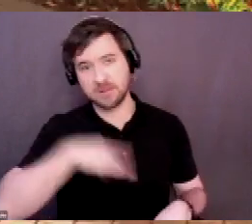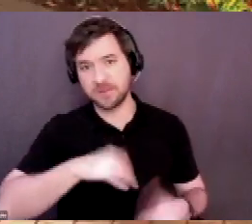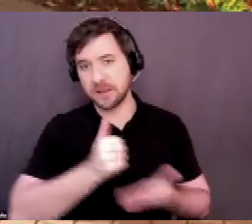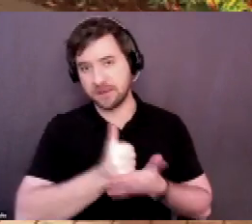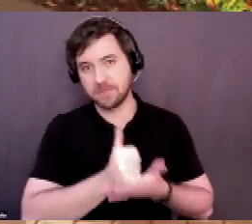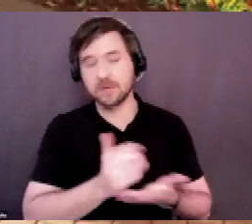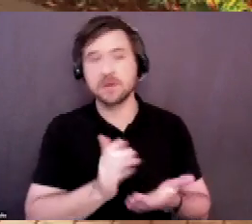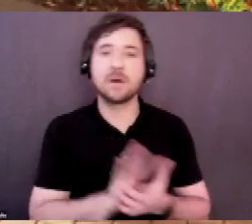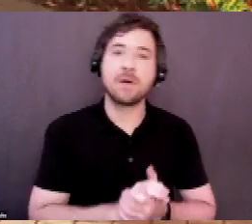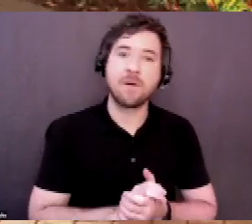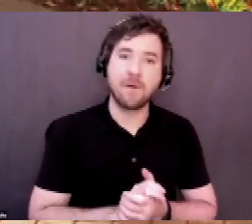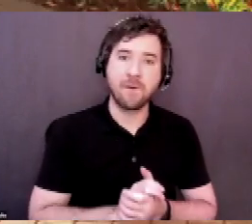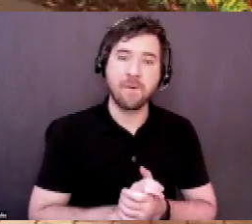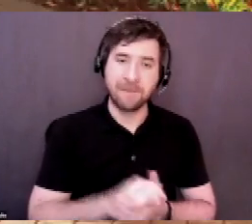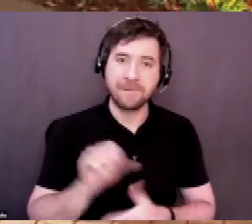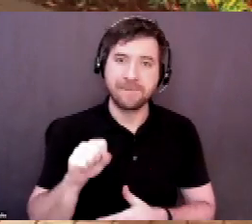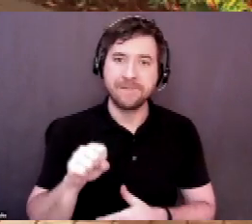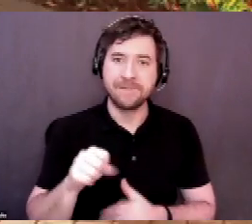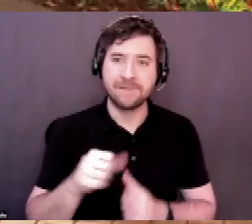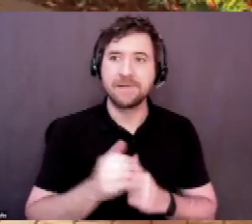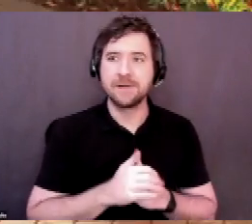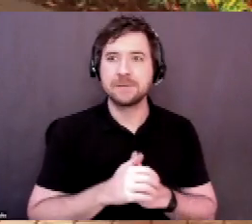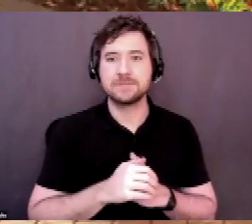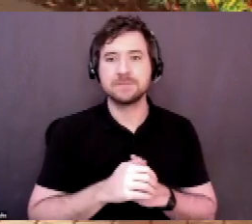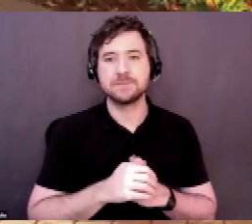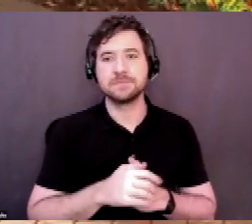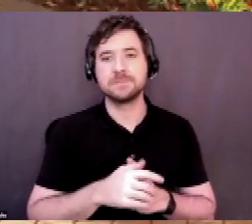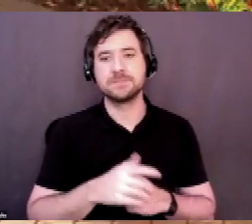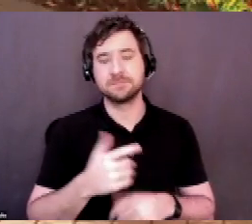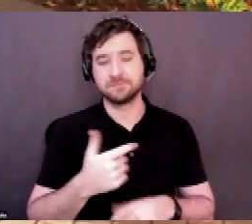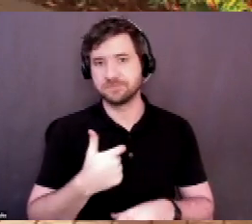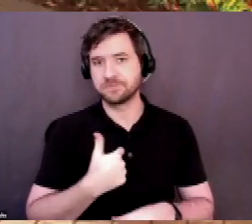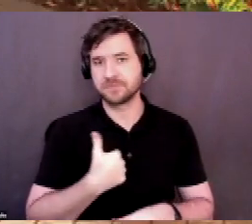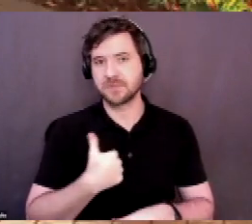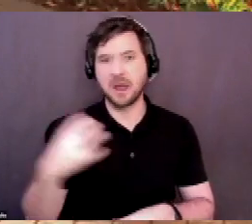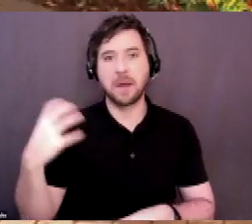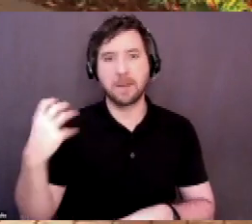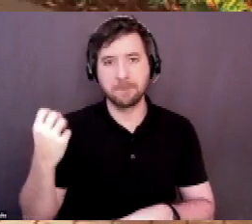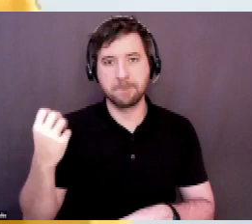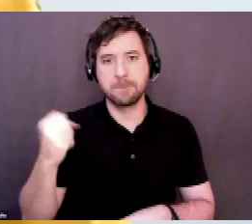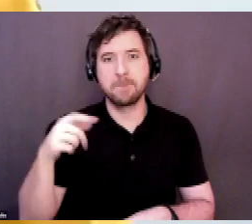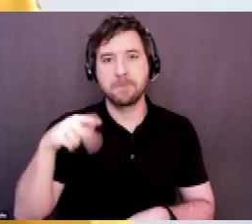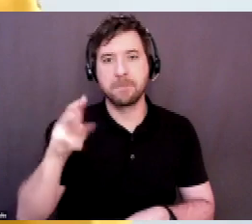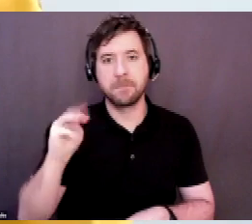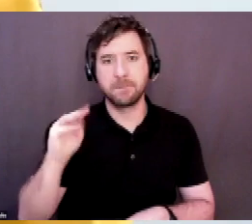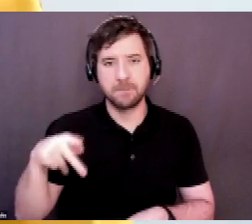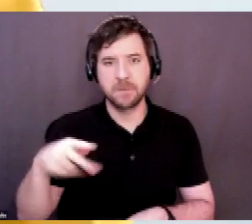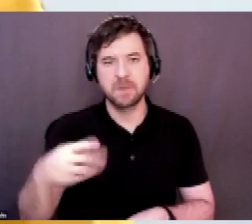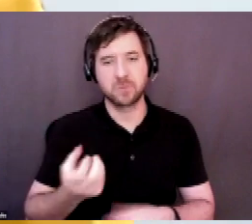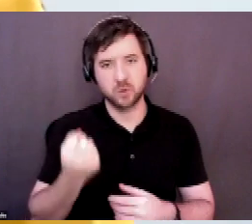Yeah, I pumped for 12 months because my baby wouldn't latch.